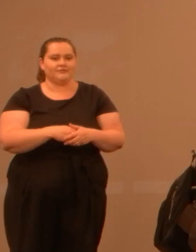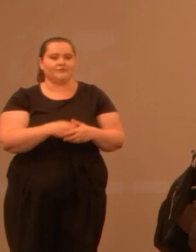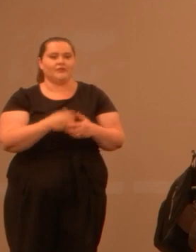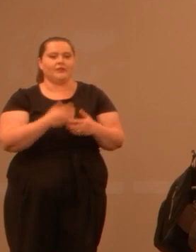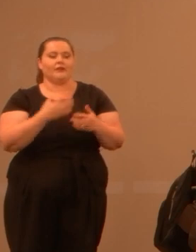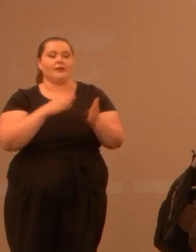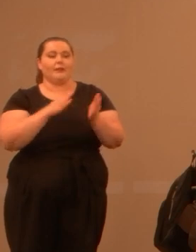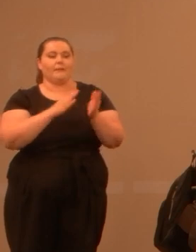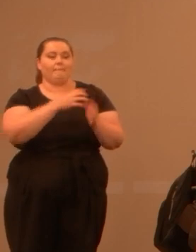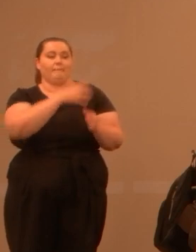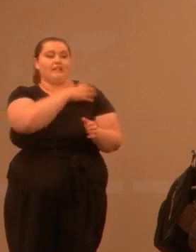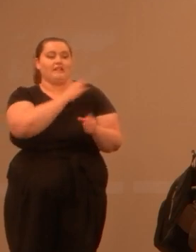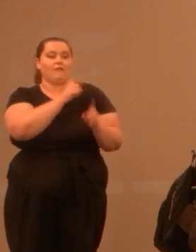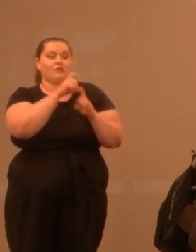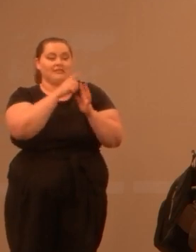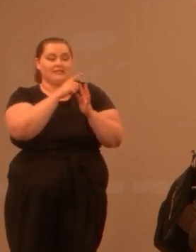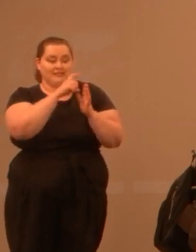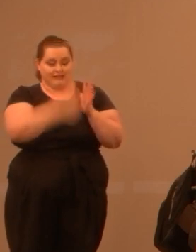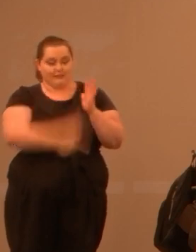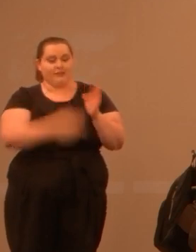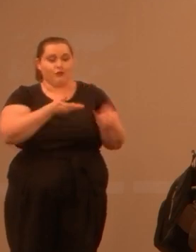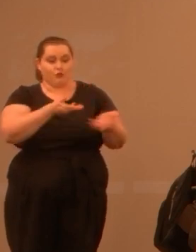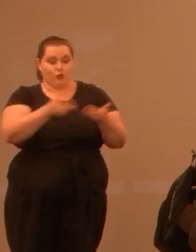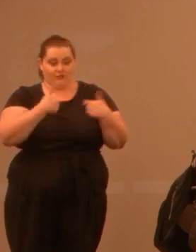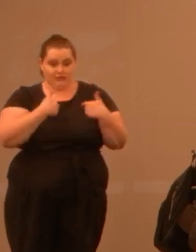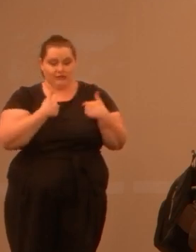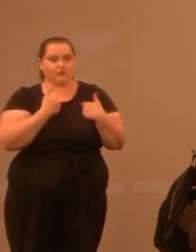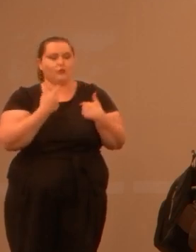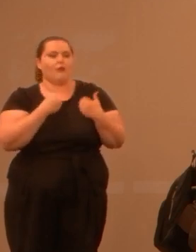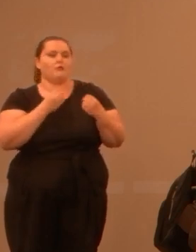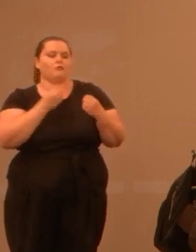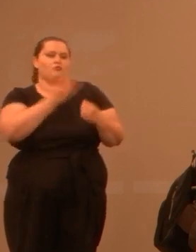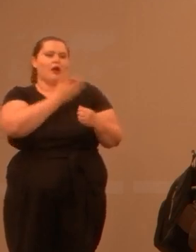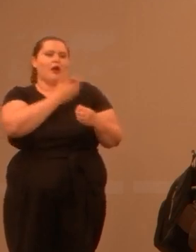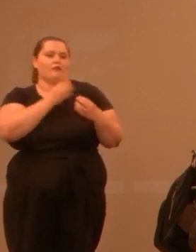I'm actually really proud of the passion and the commitment and the progressive